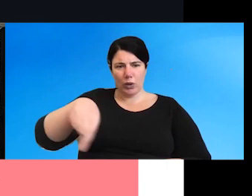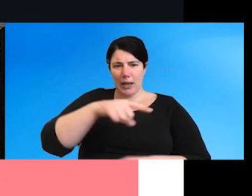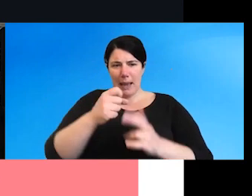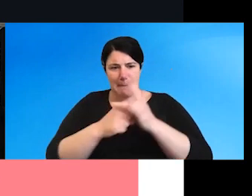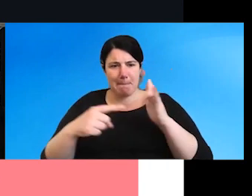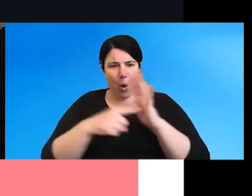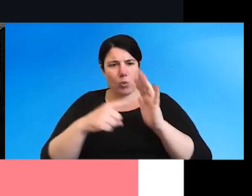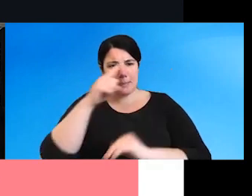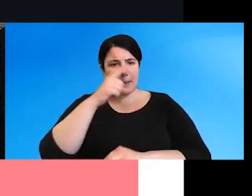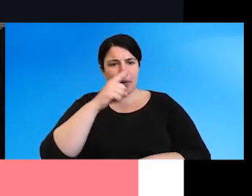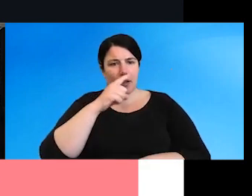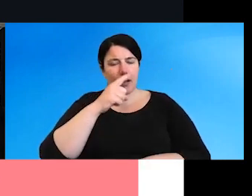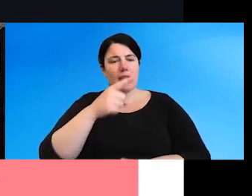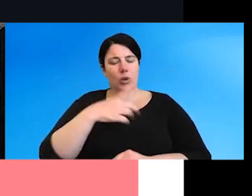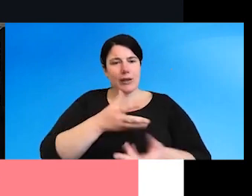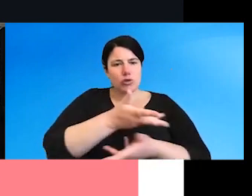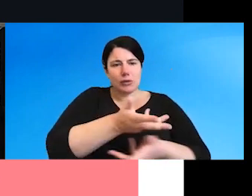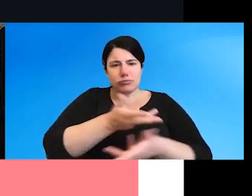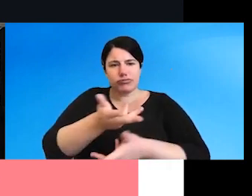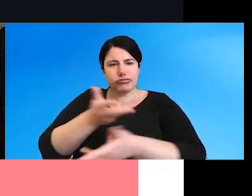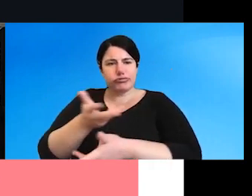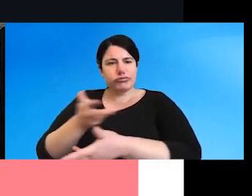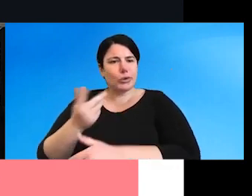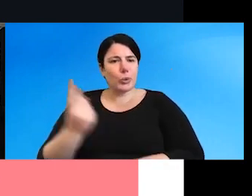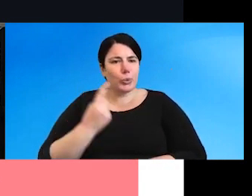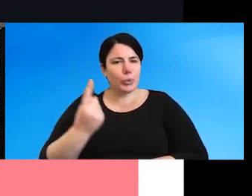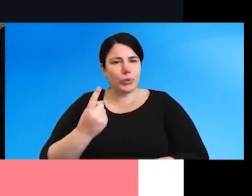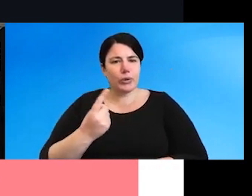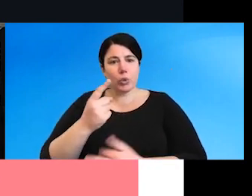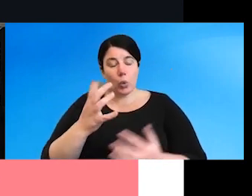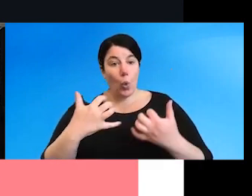address in a time of crisis, you know, your audience, the media, the